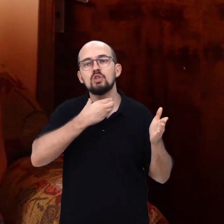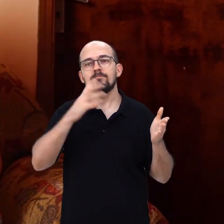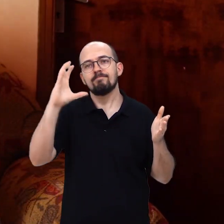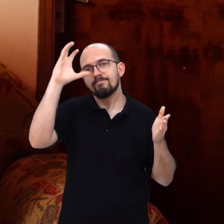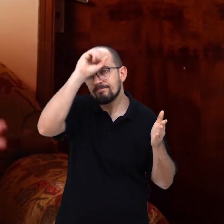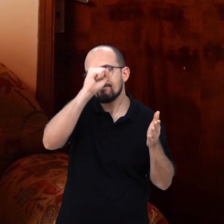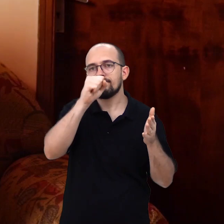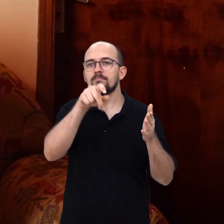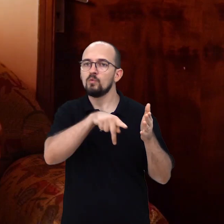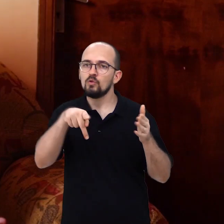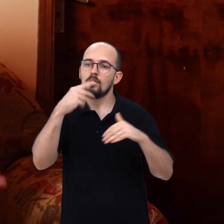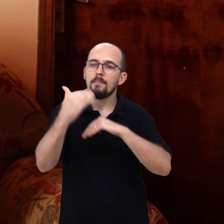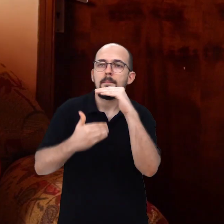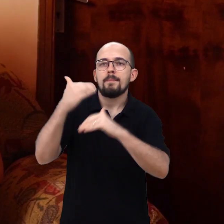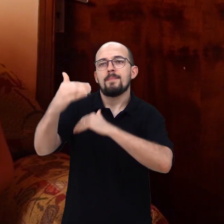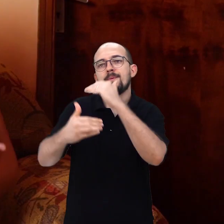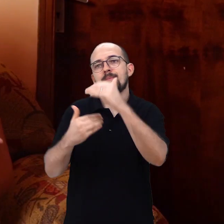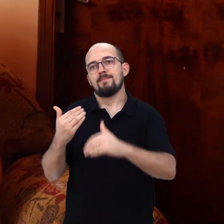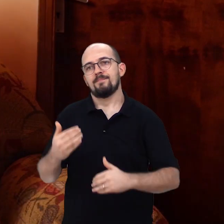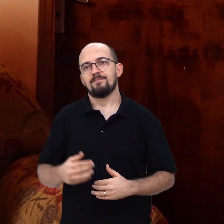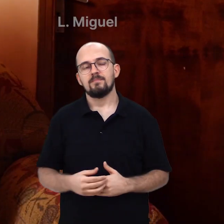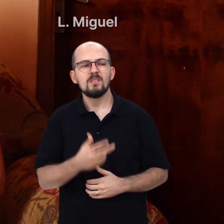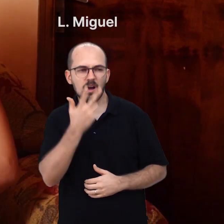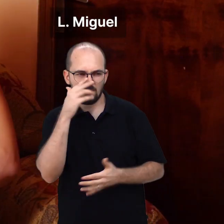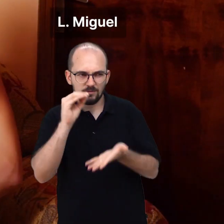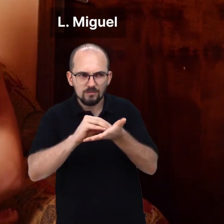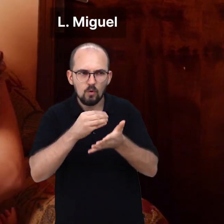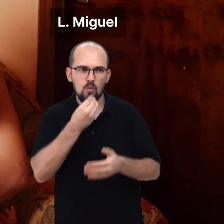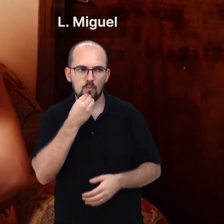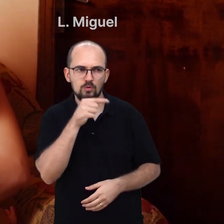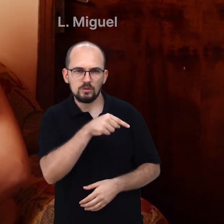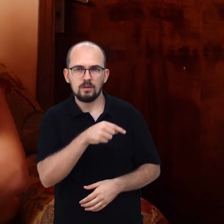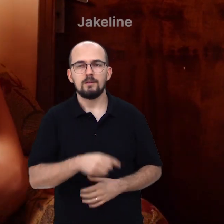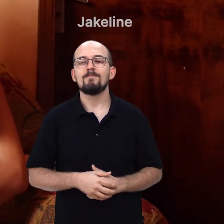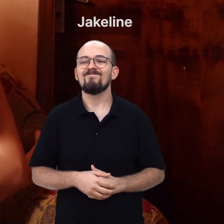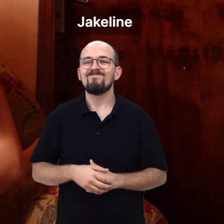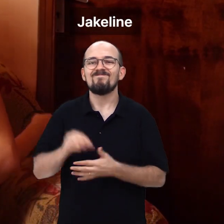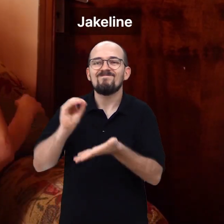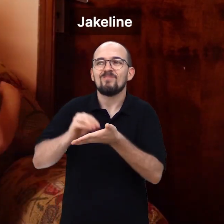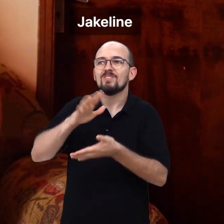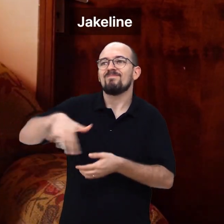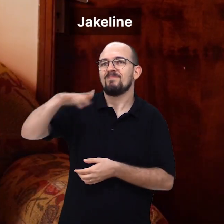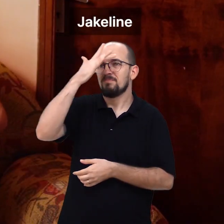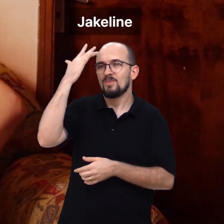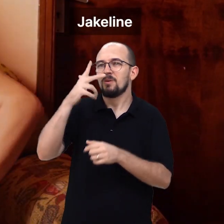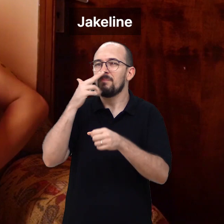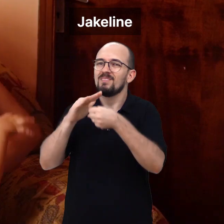To be seen, to teach... Being a teacher. [L. MIGUEL] So you think that they aren't given the same opportunities.